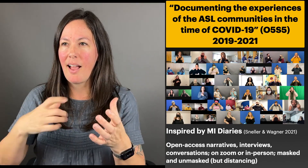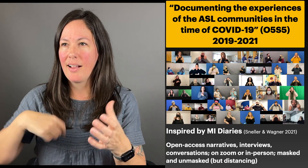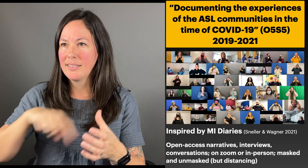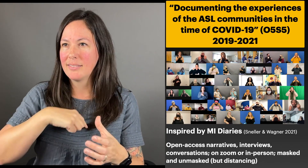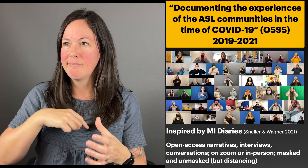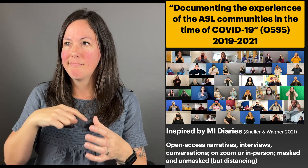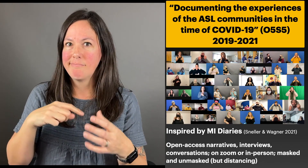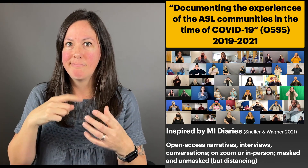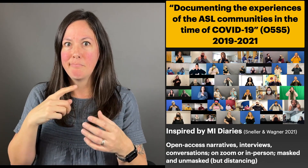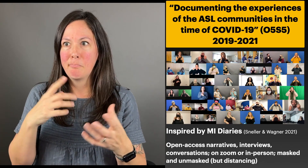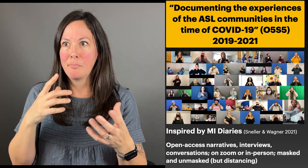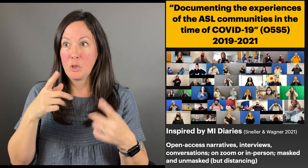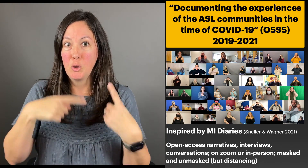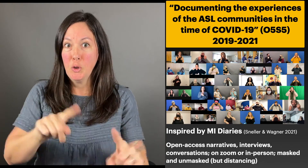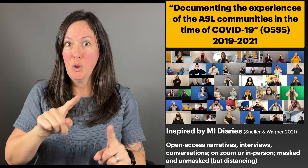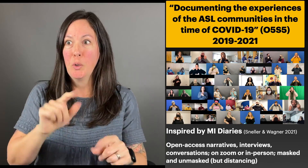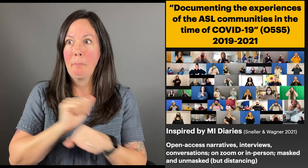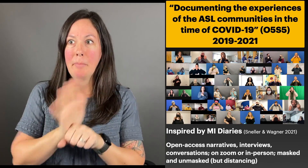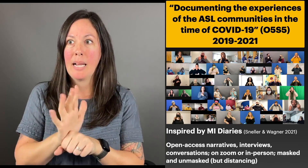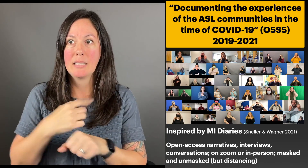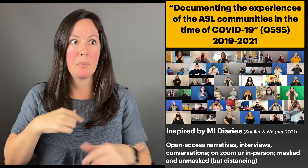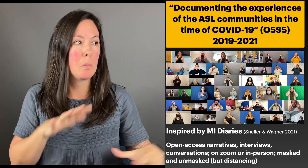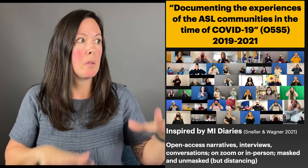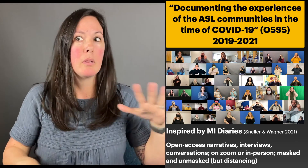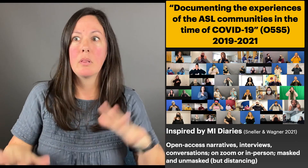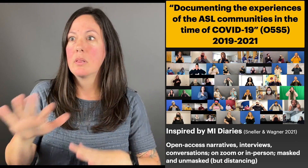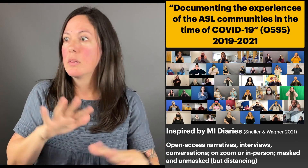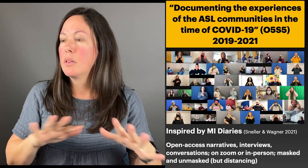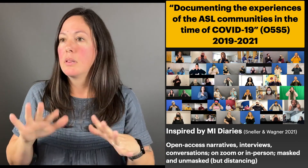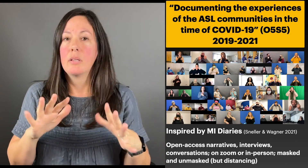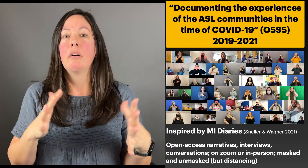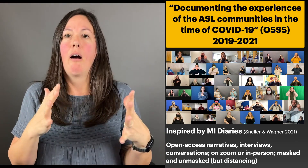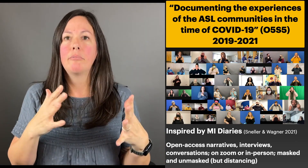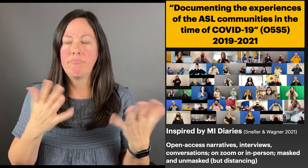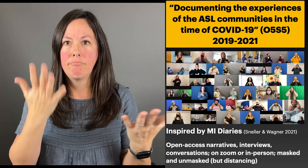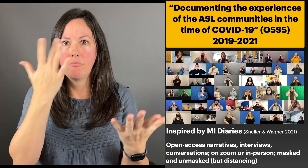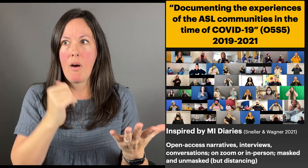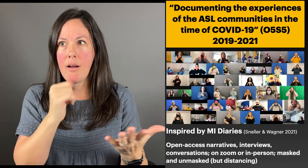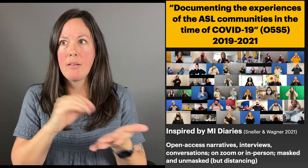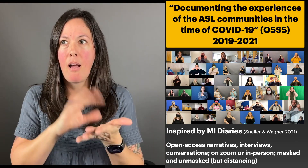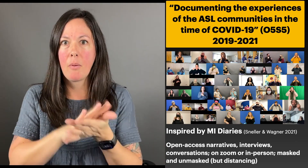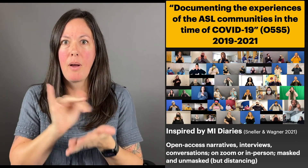S5 very shortly this project began in a field